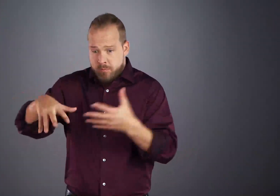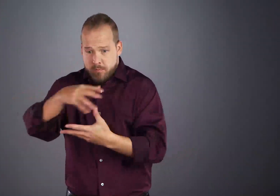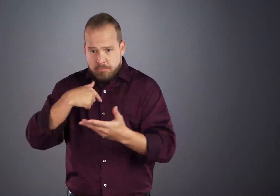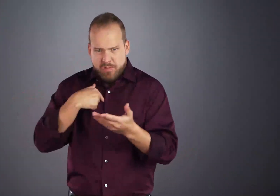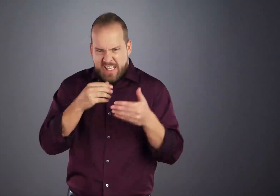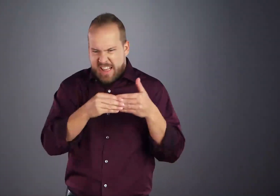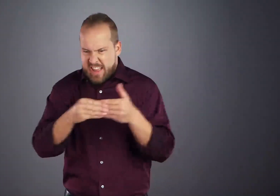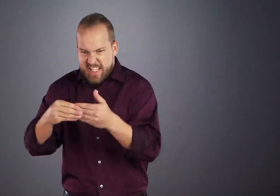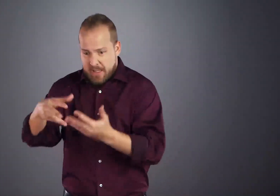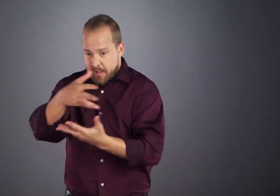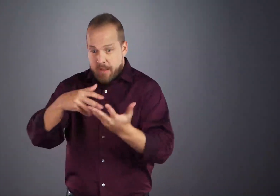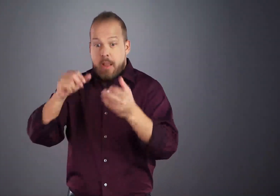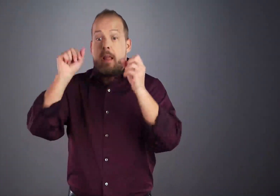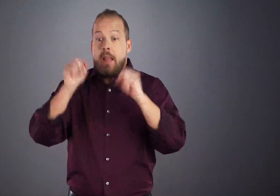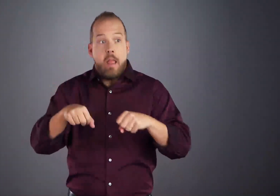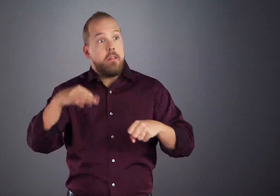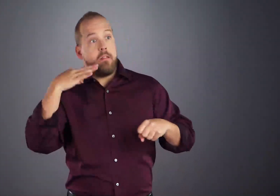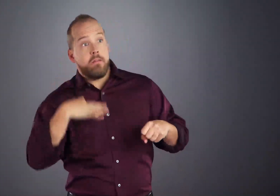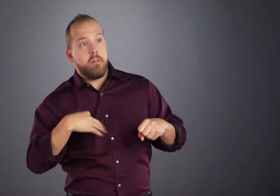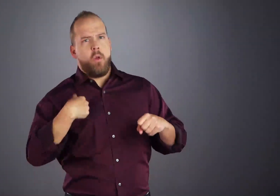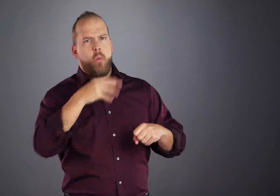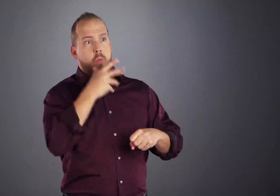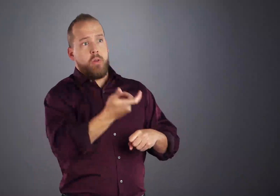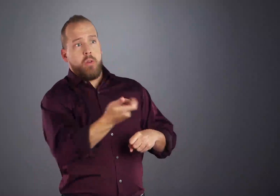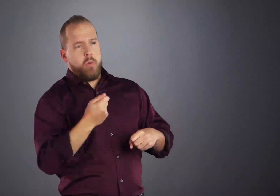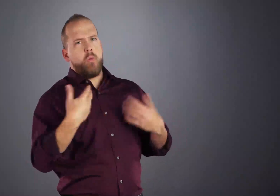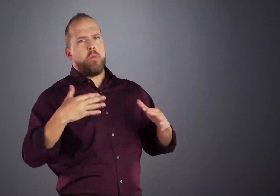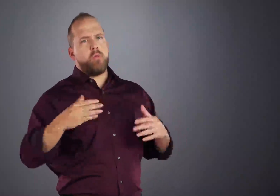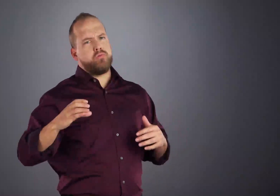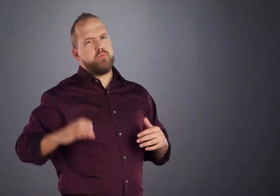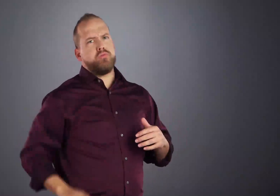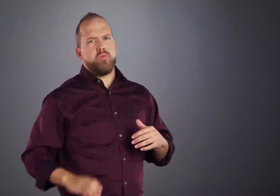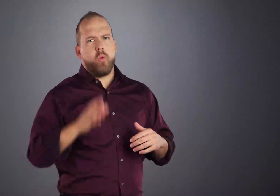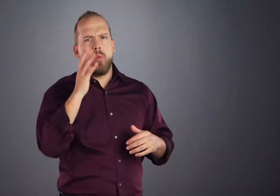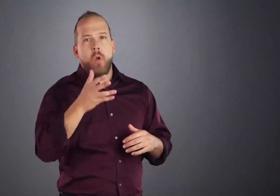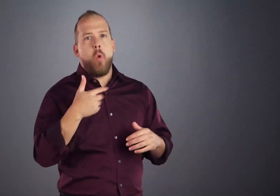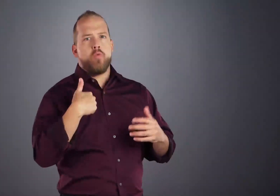I woke up. This had to be stopped.